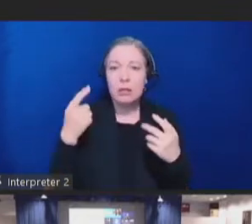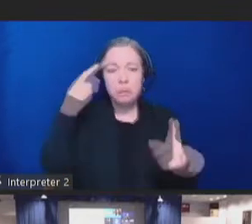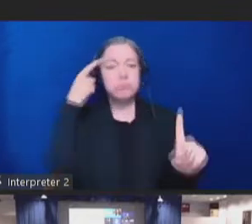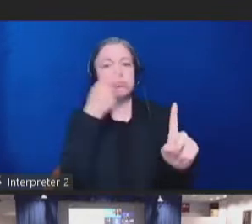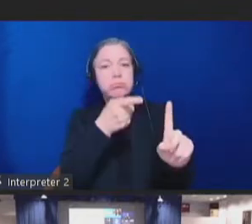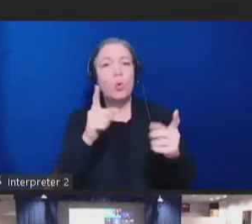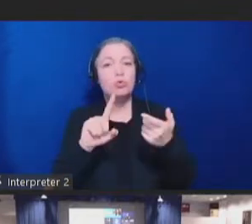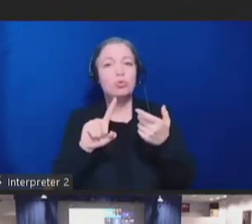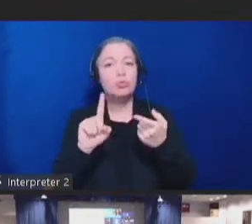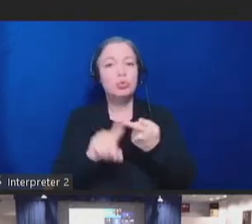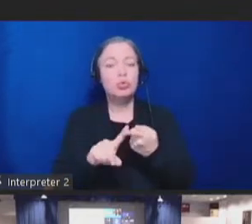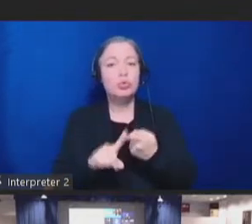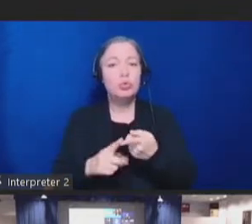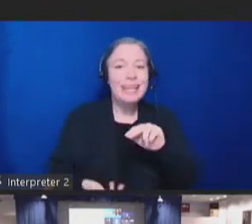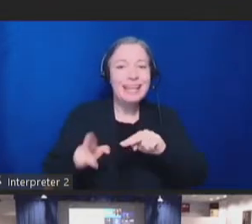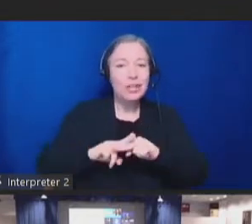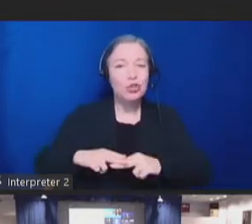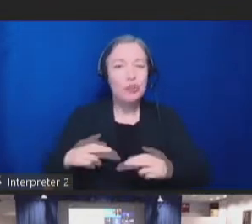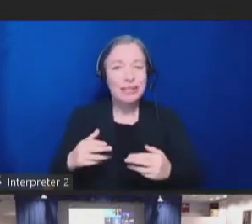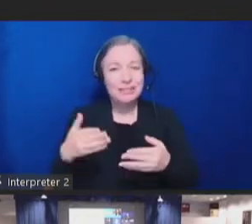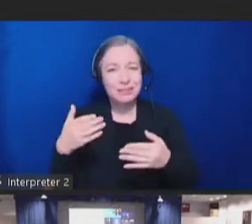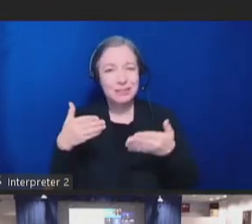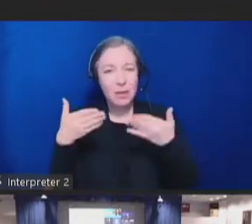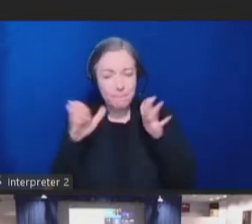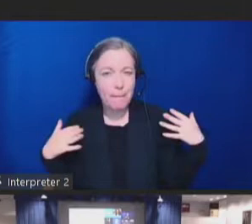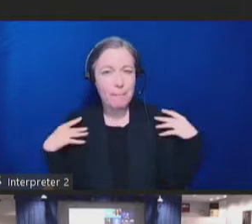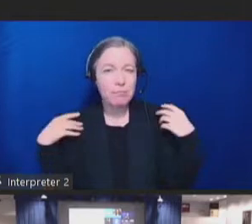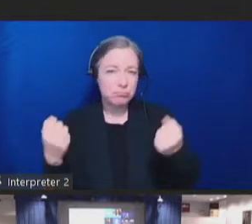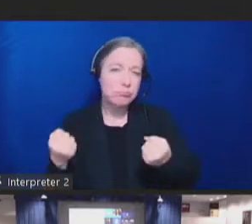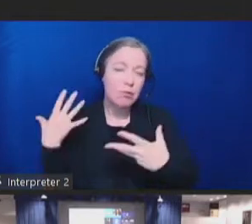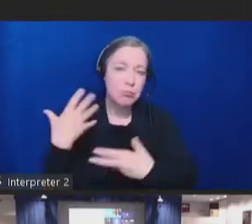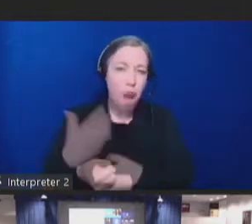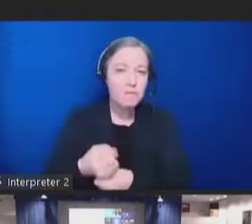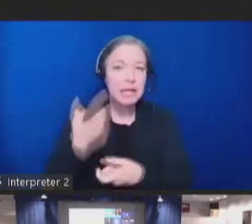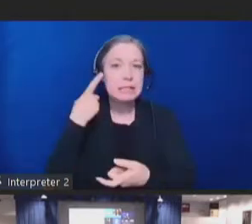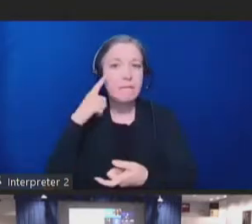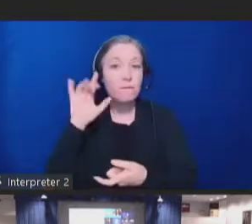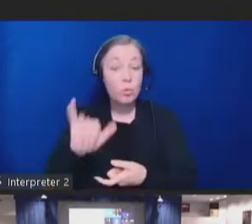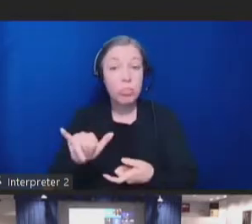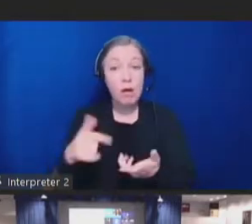COVID-19 vaccines. And it played out during the duration of the public health emergency.